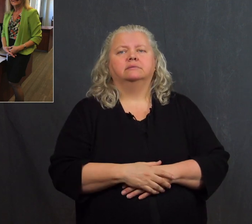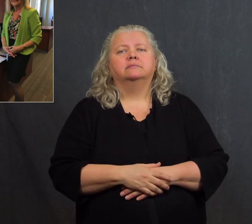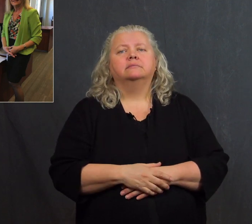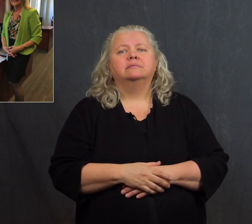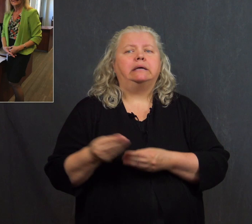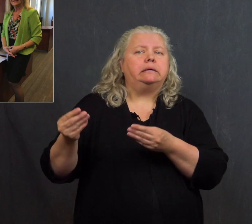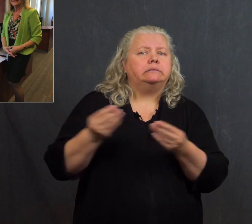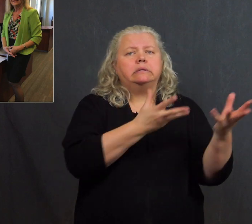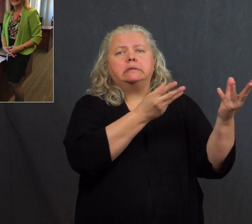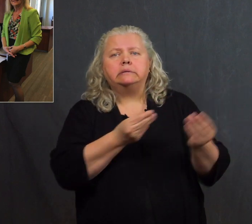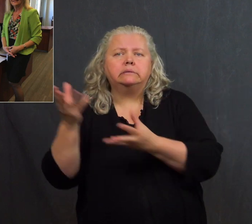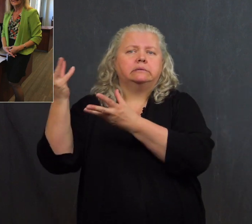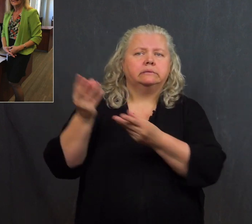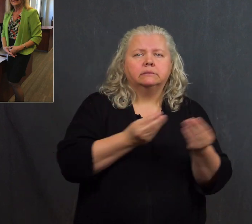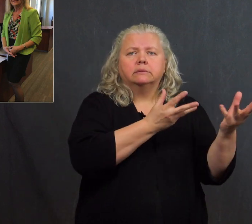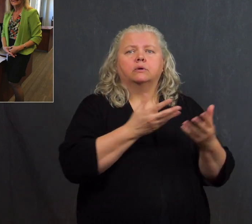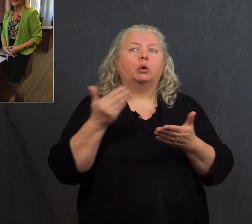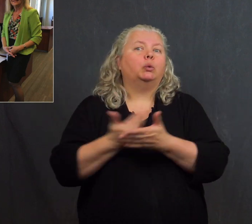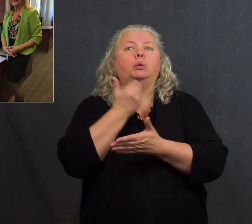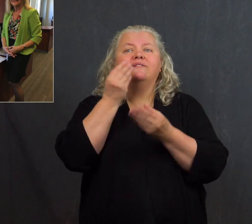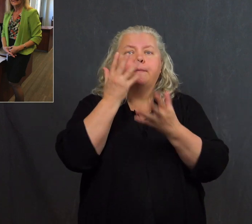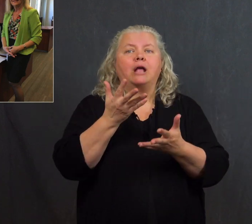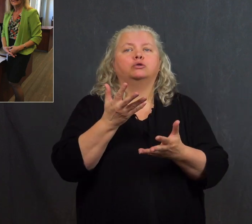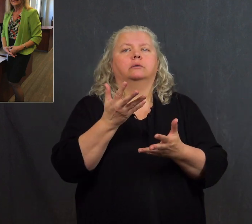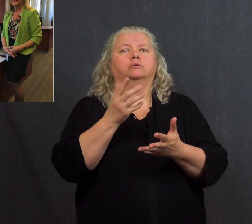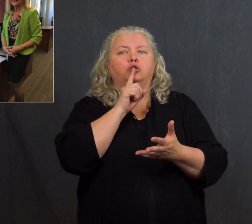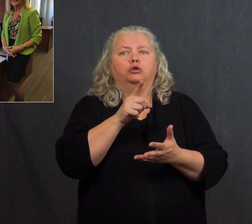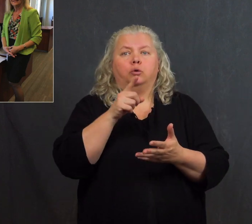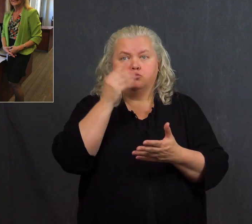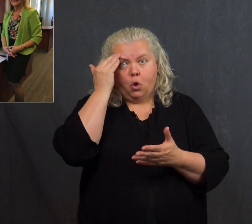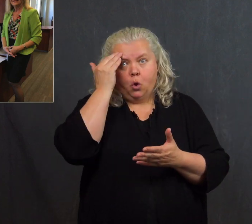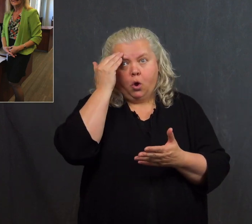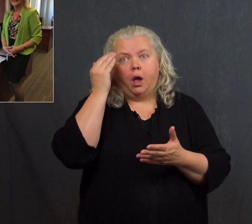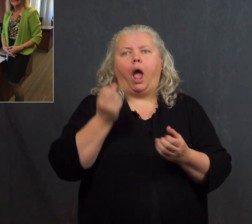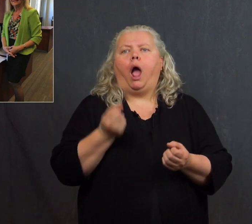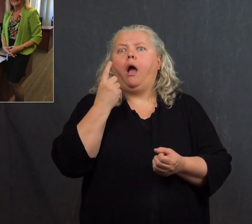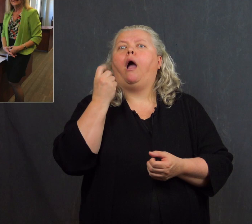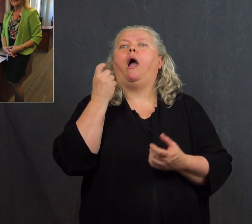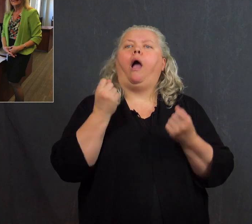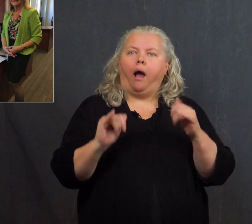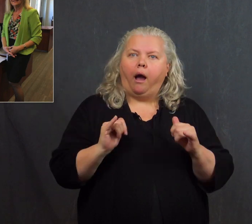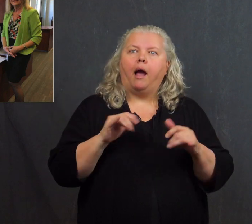new information to Susan to help ensure she gets the information quickly and has an opportunity to